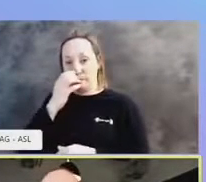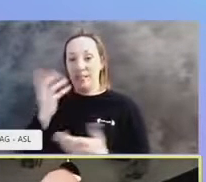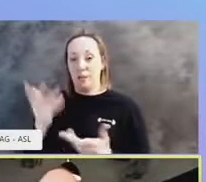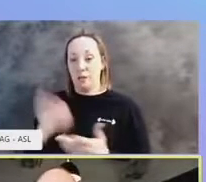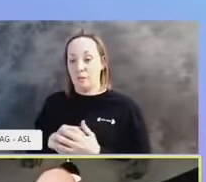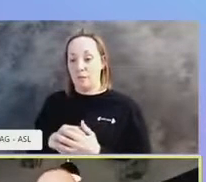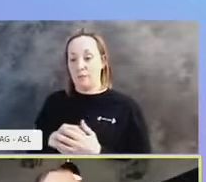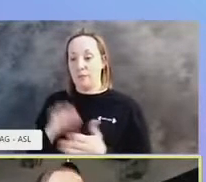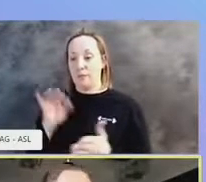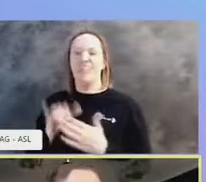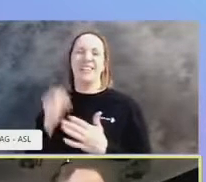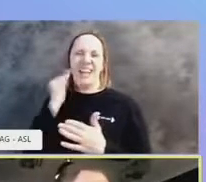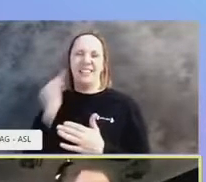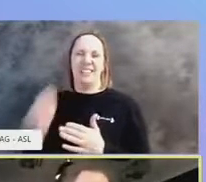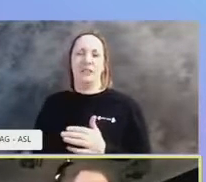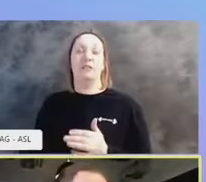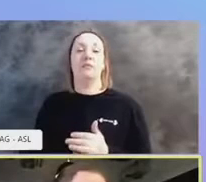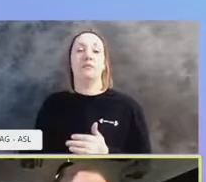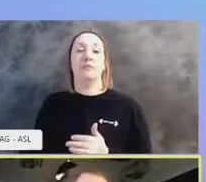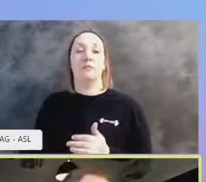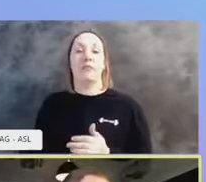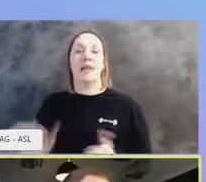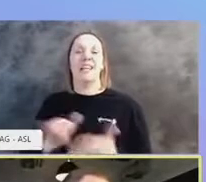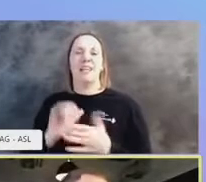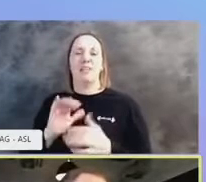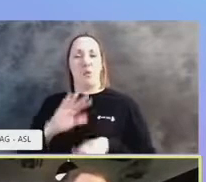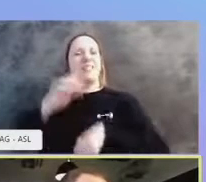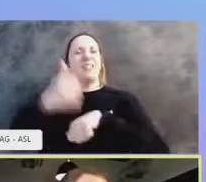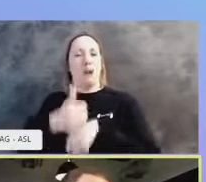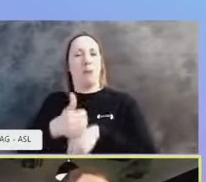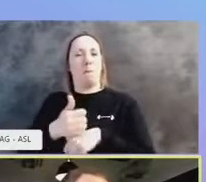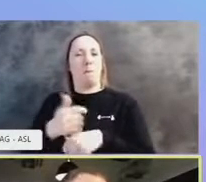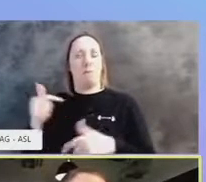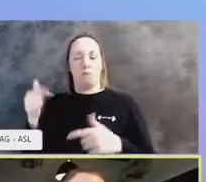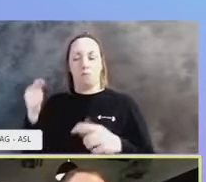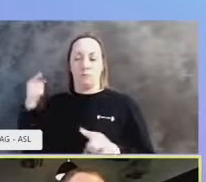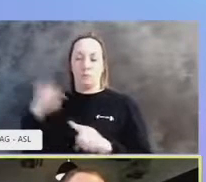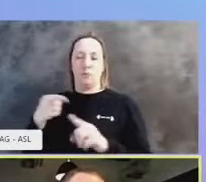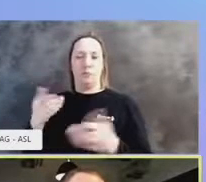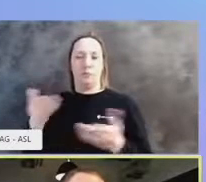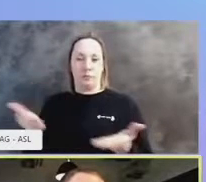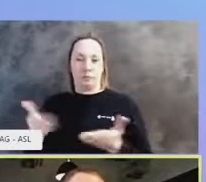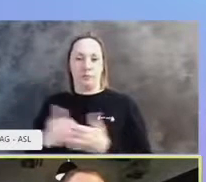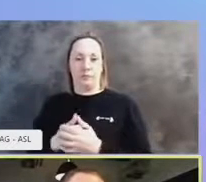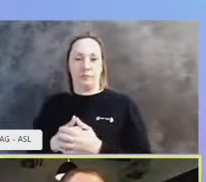makes them feel valued and respected and recognized and